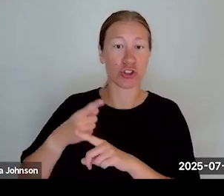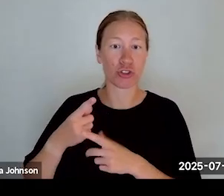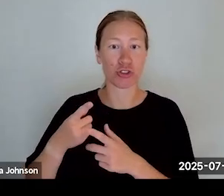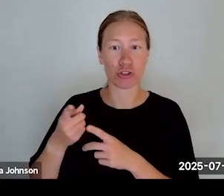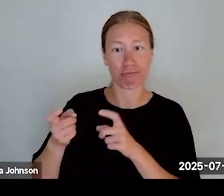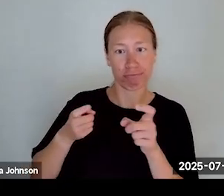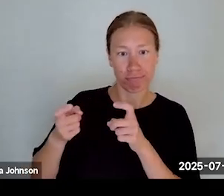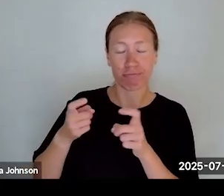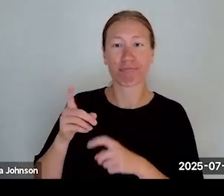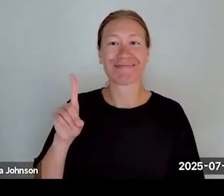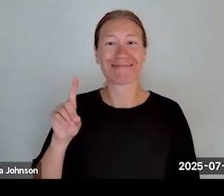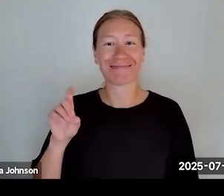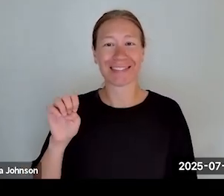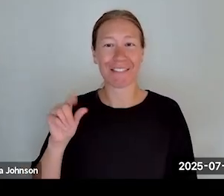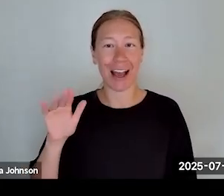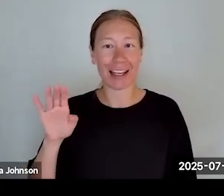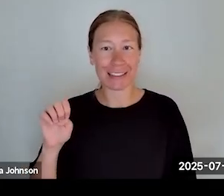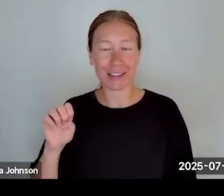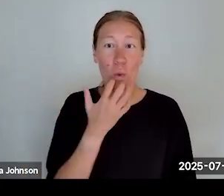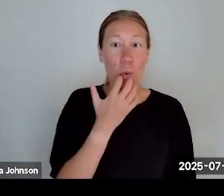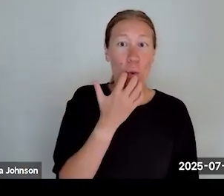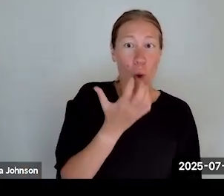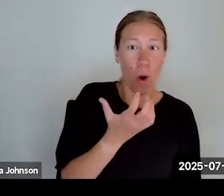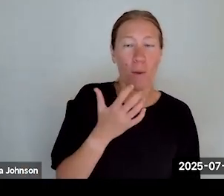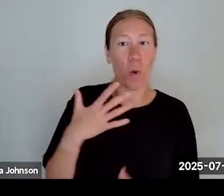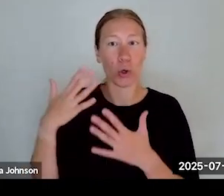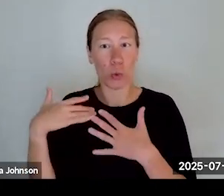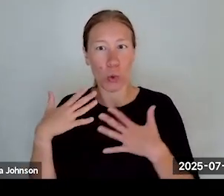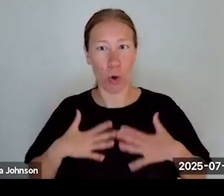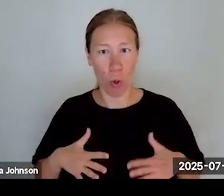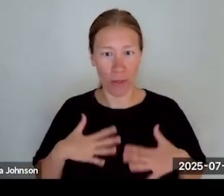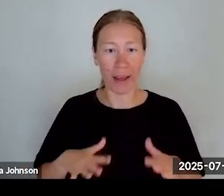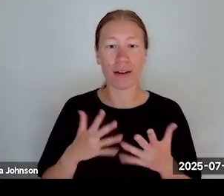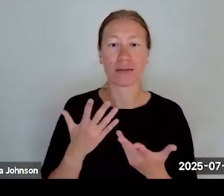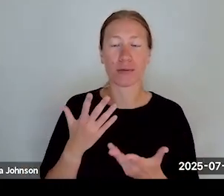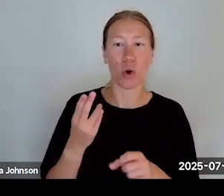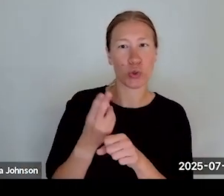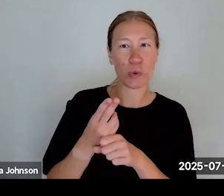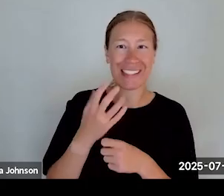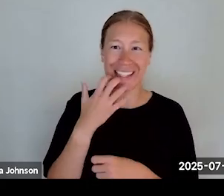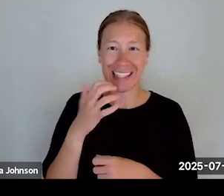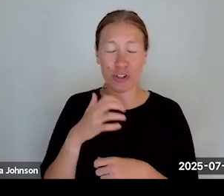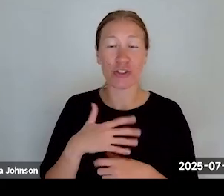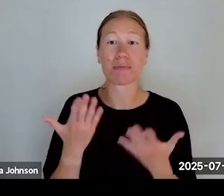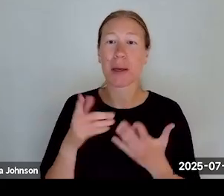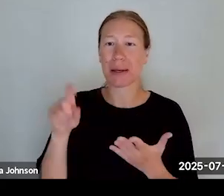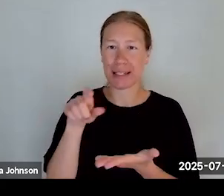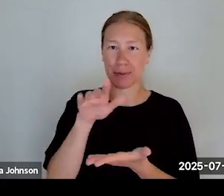or also fans and heaters. Others may need to ensure their uniforms and workspaces are cleaned or laundered